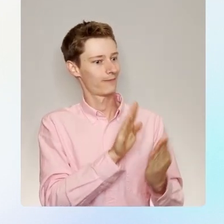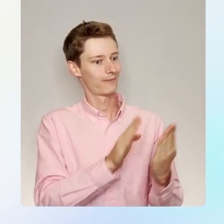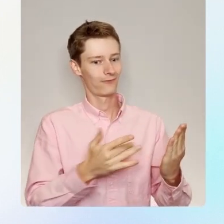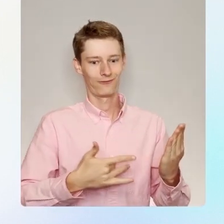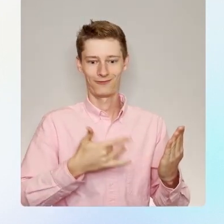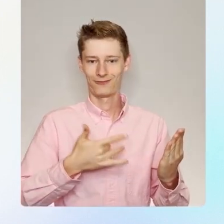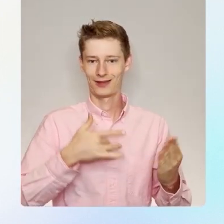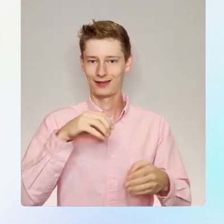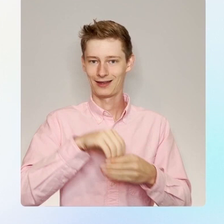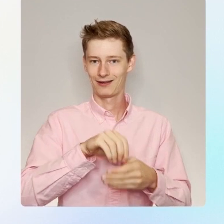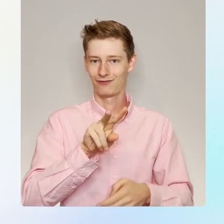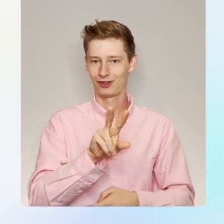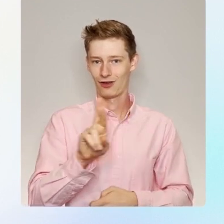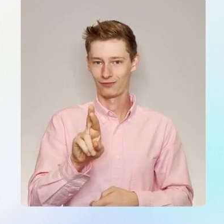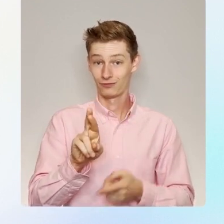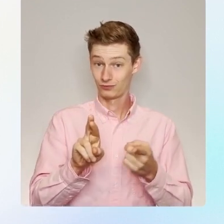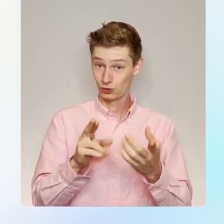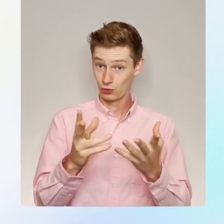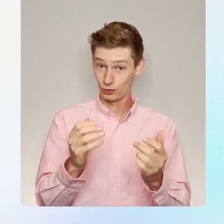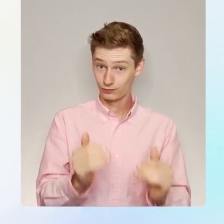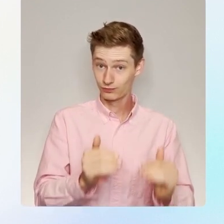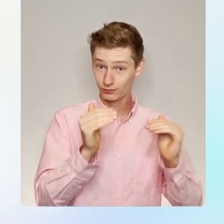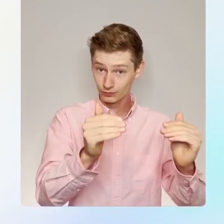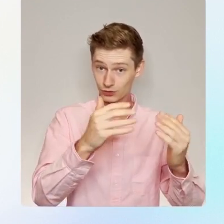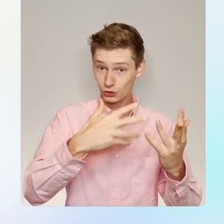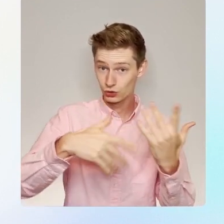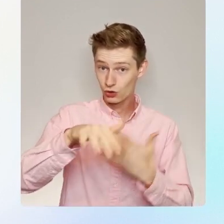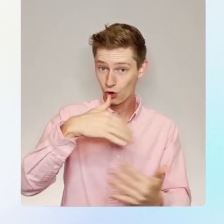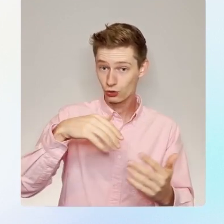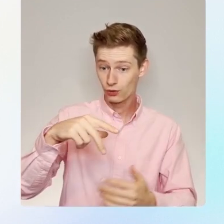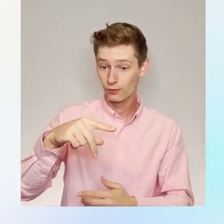If you want to build for enhanced social presence unlocked